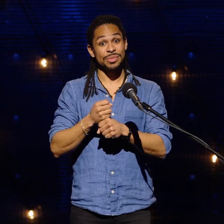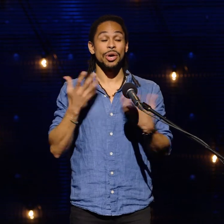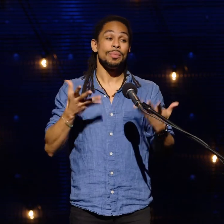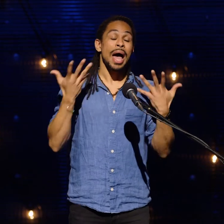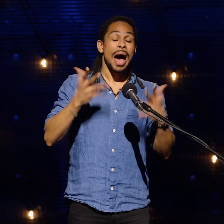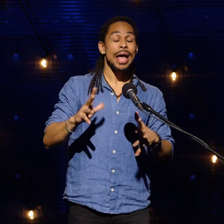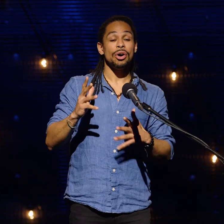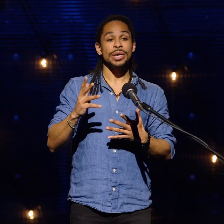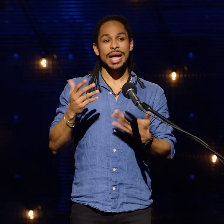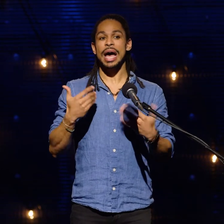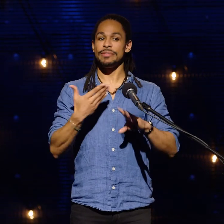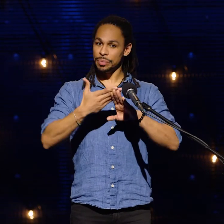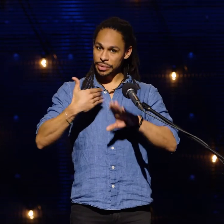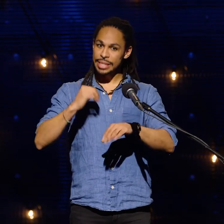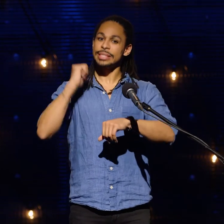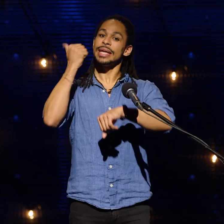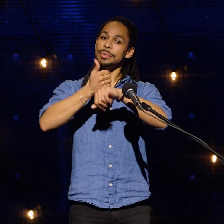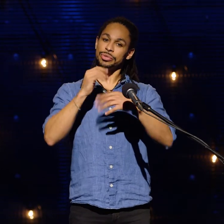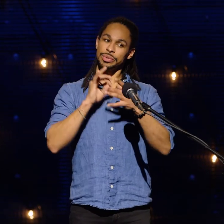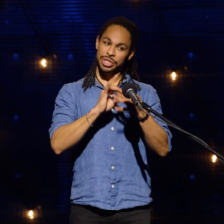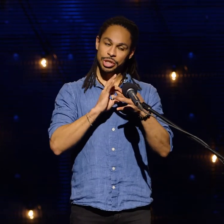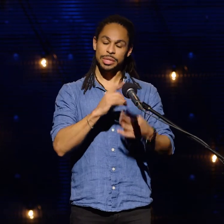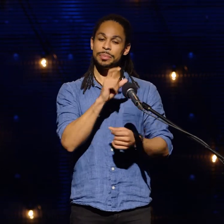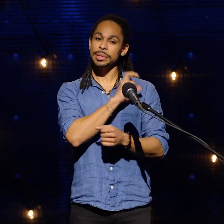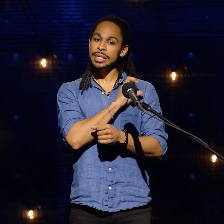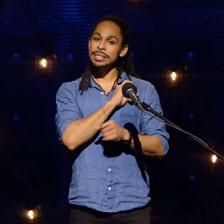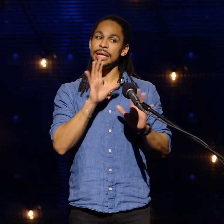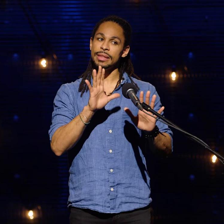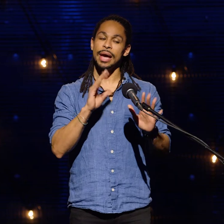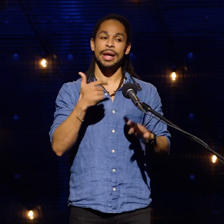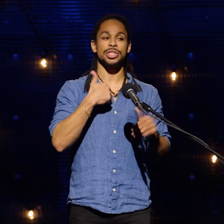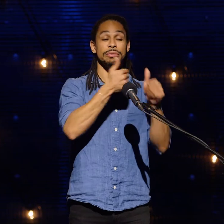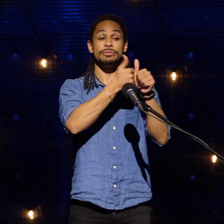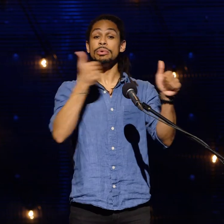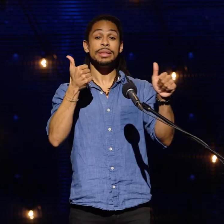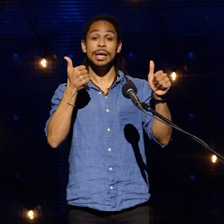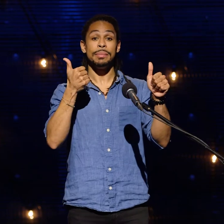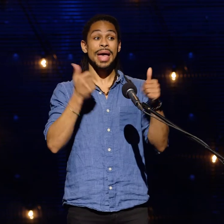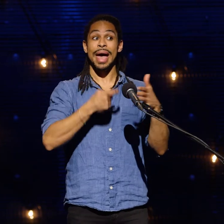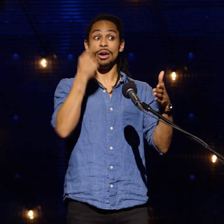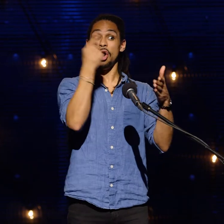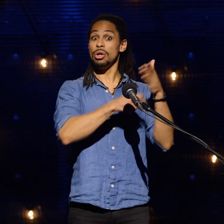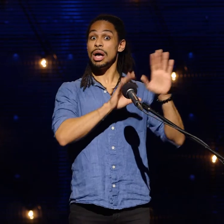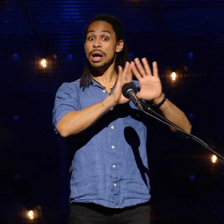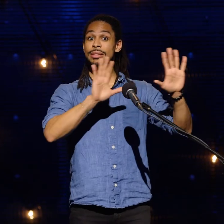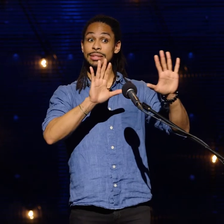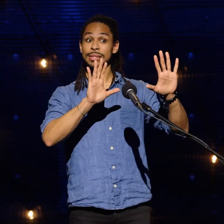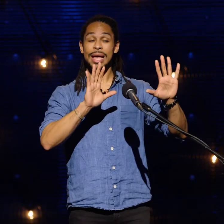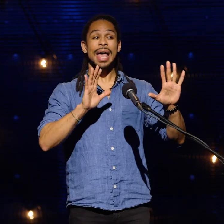So I already have a pre-established relationship with the police in that I should avoid them at all costs